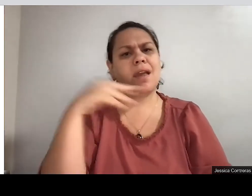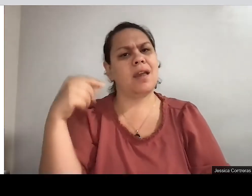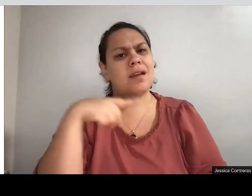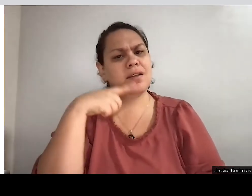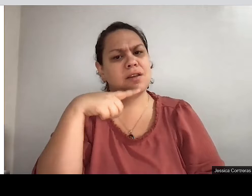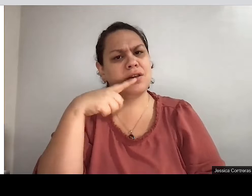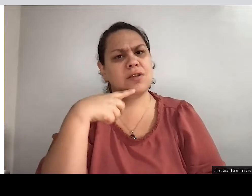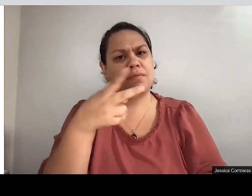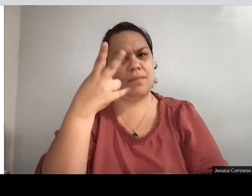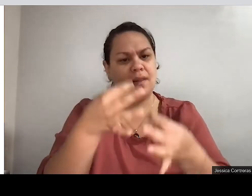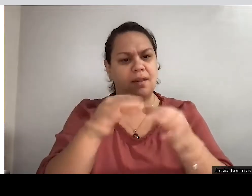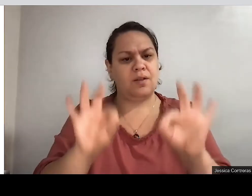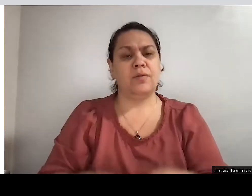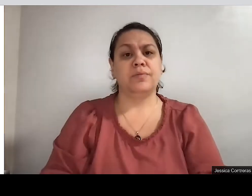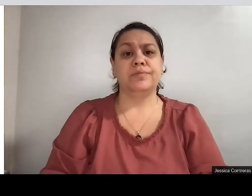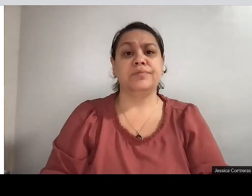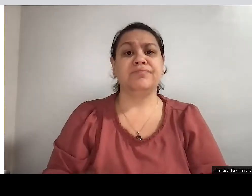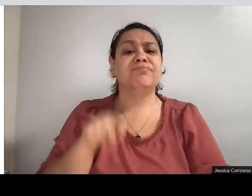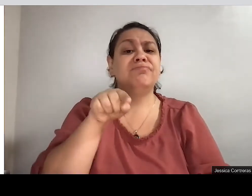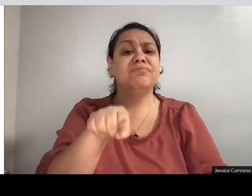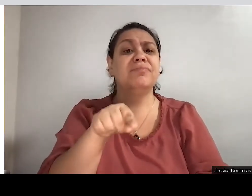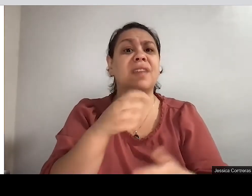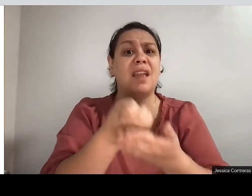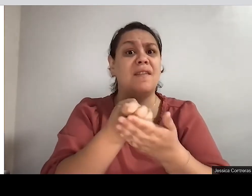in bilingual individuals, both deaf and hearing.